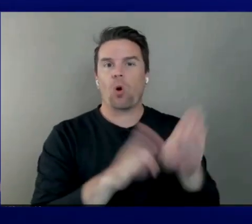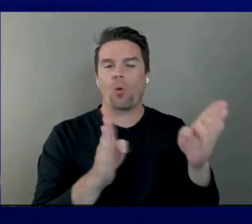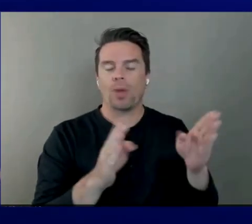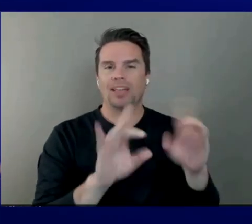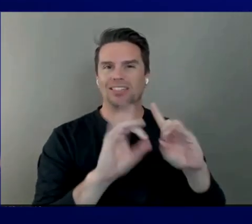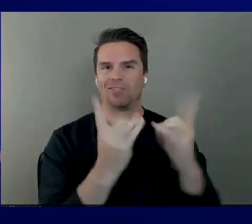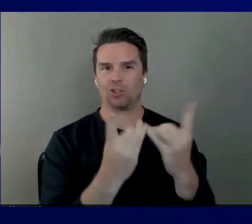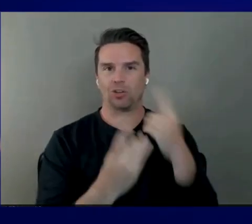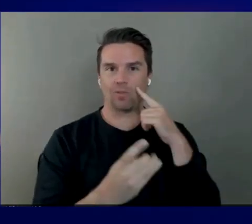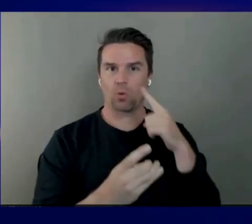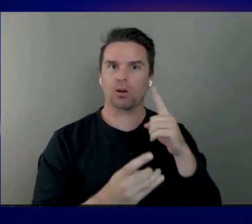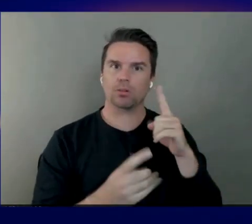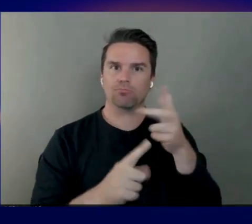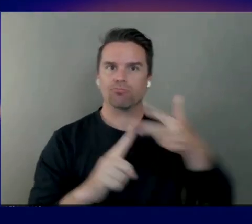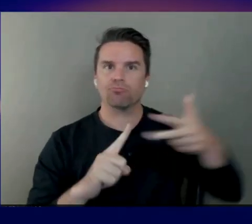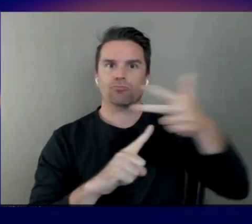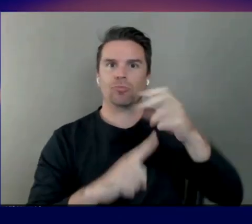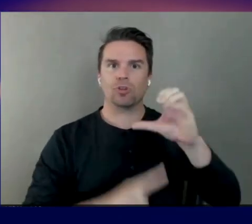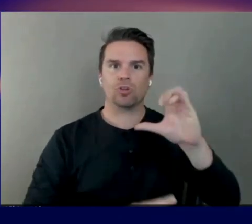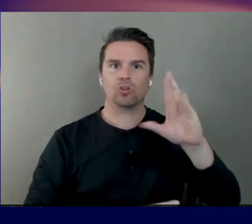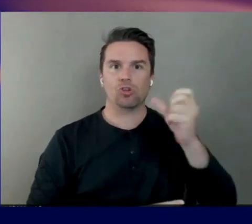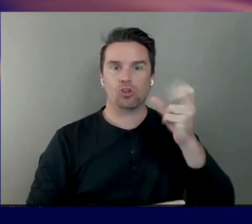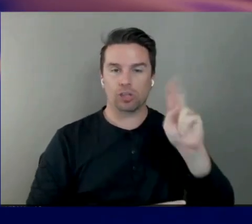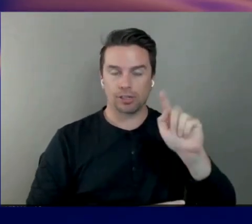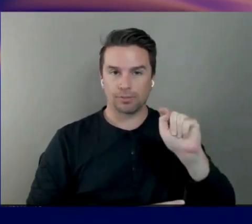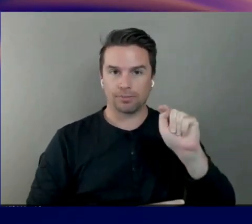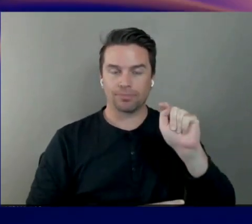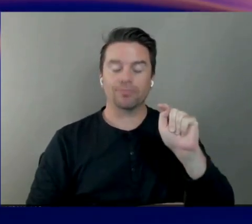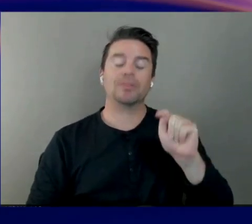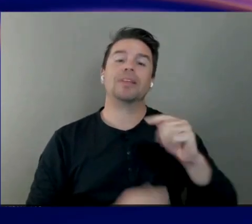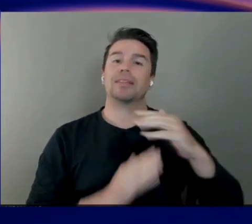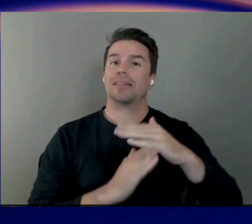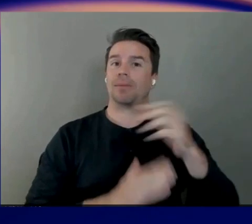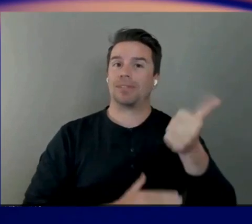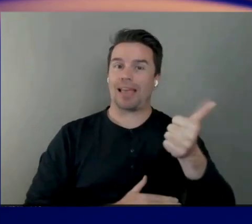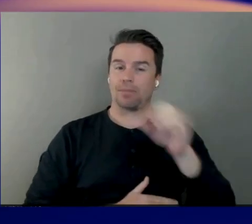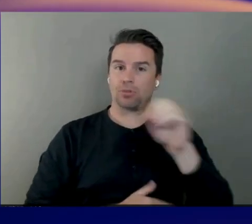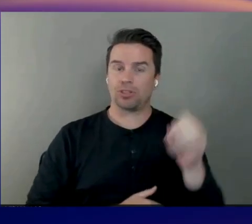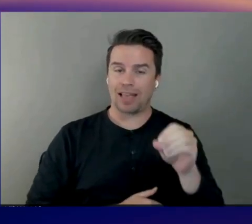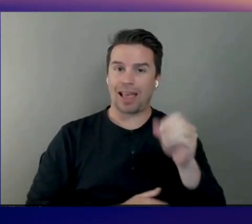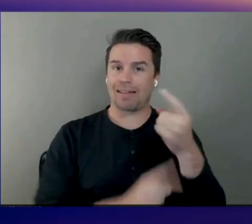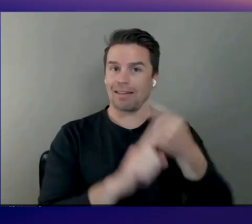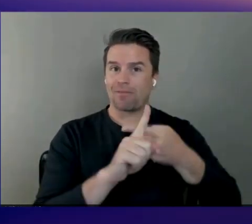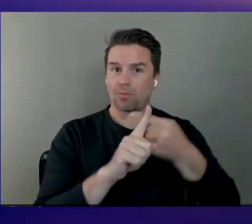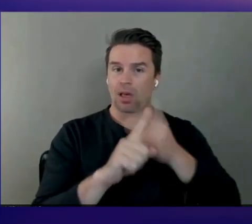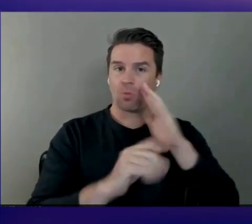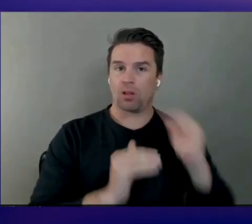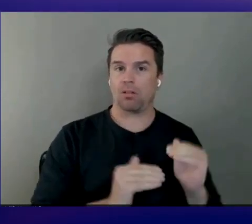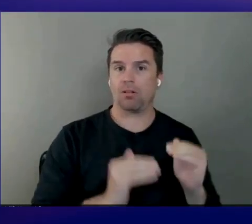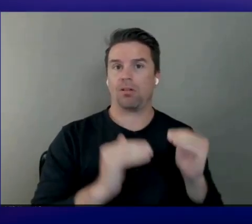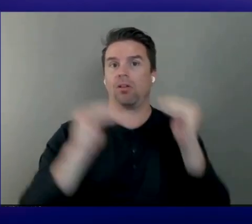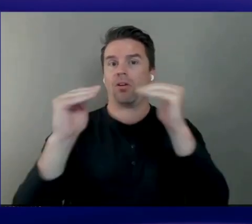The top 10% of every month will be promoted to the pro division. And with that promotion